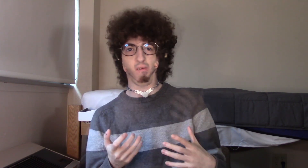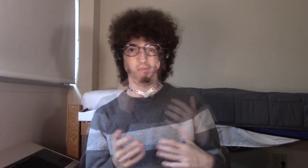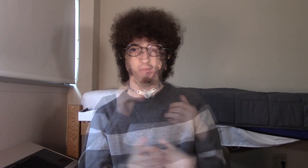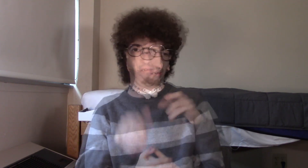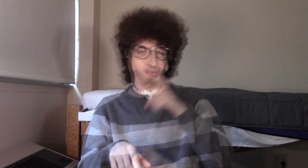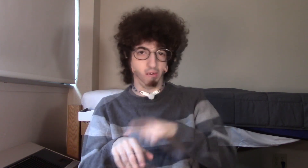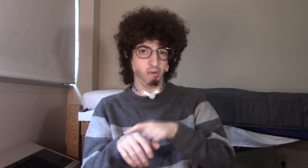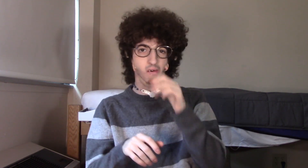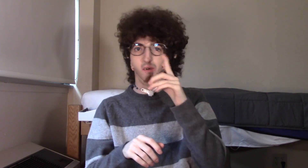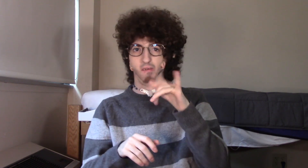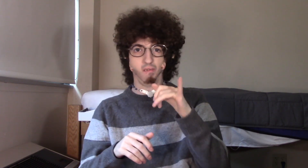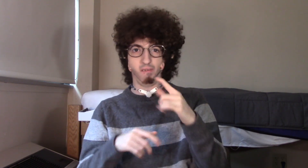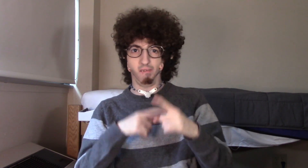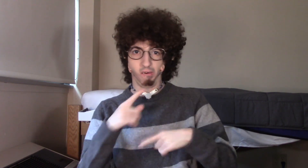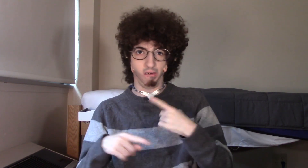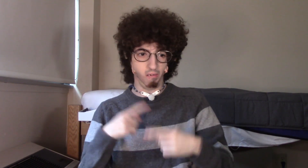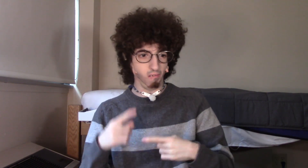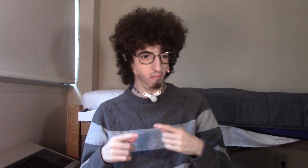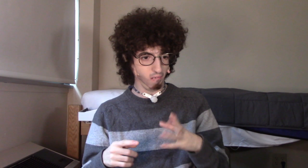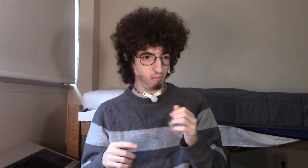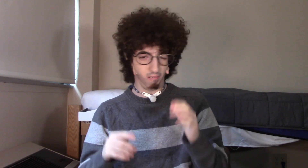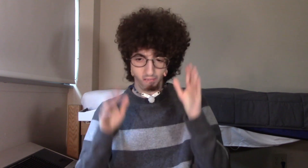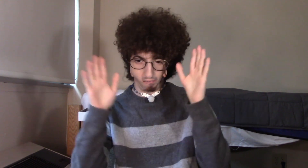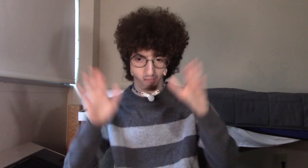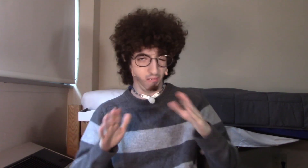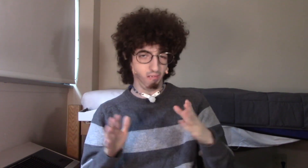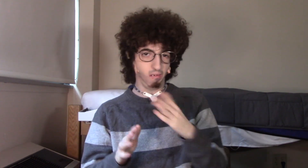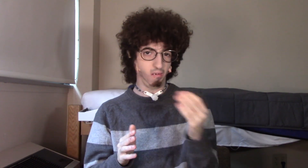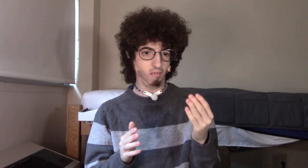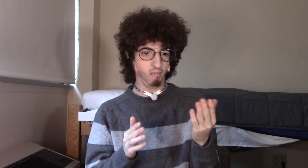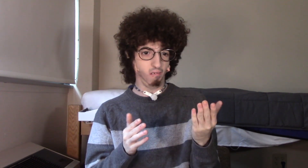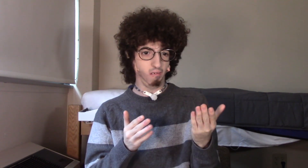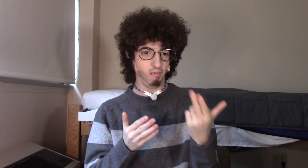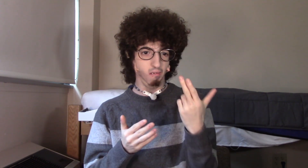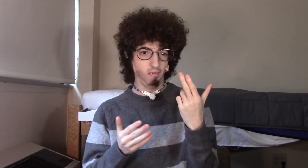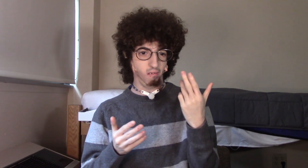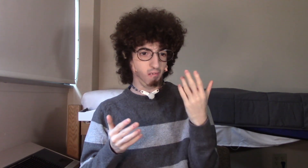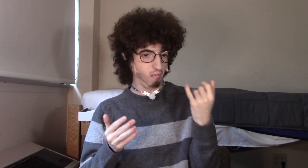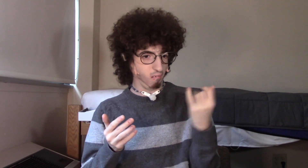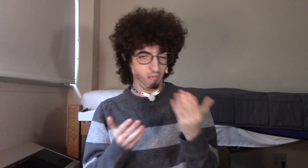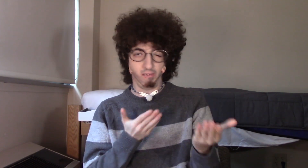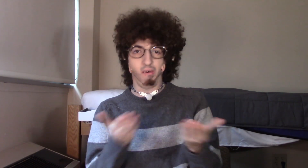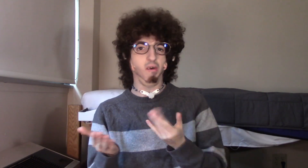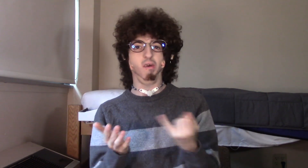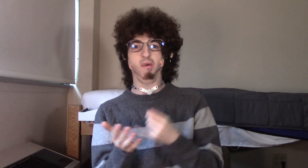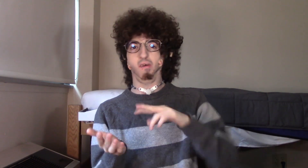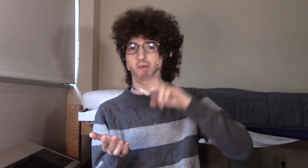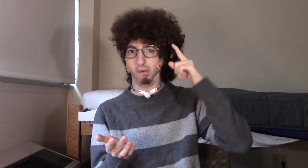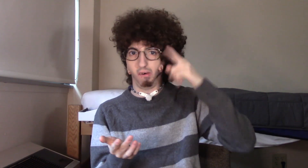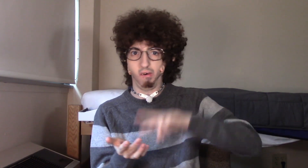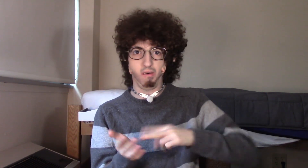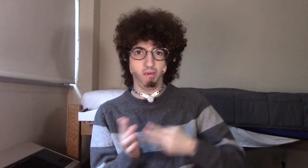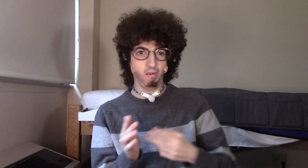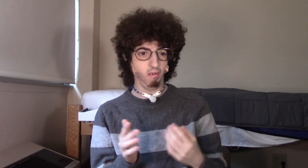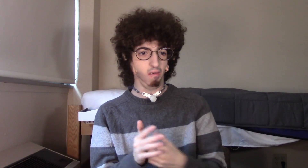The time of Andy Signs was great and served its purpose